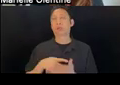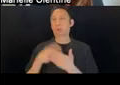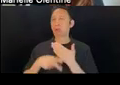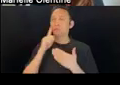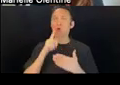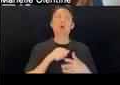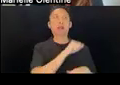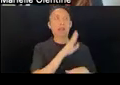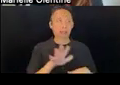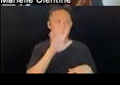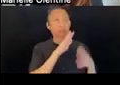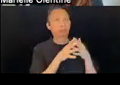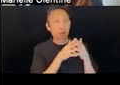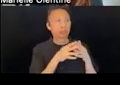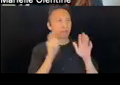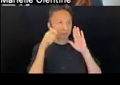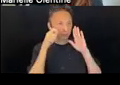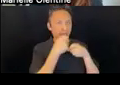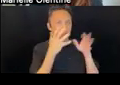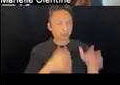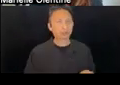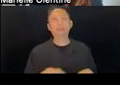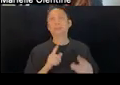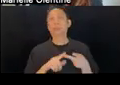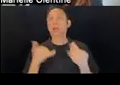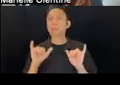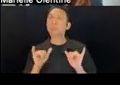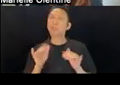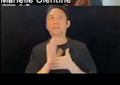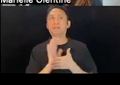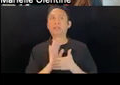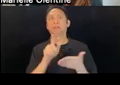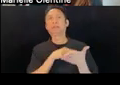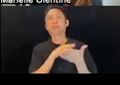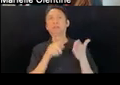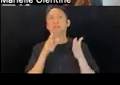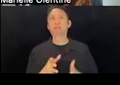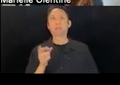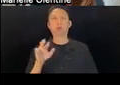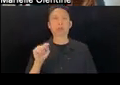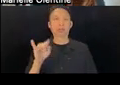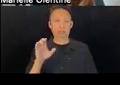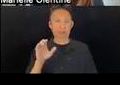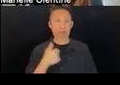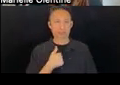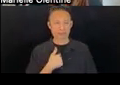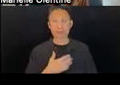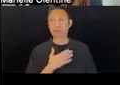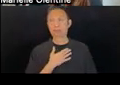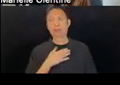Reel, our program biannual conference by and for documentary filmmakers and I edit our print magazine,